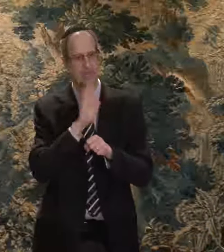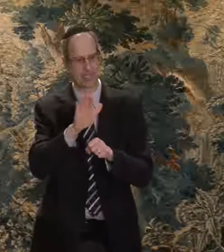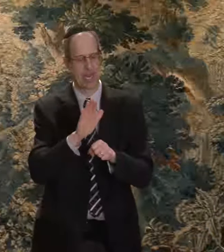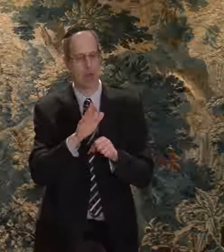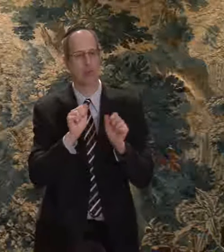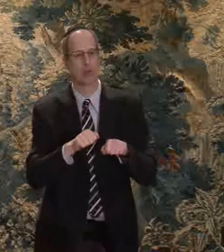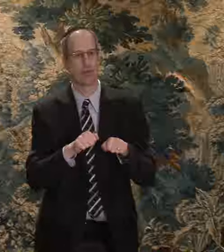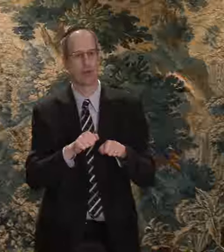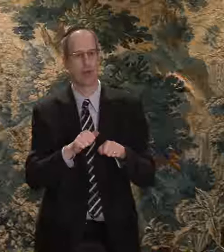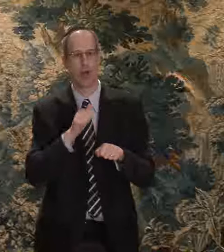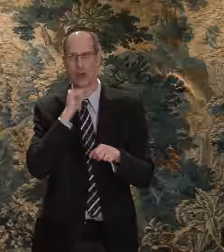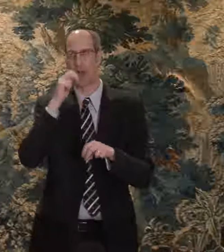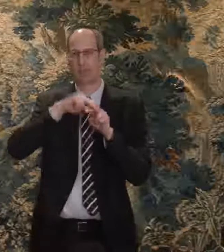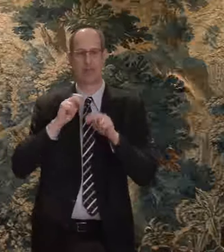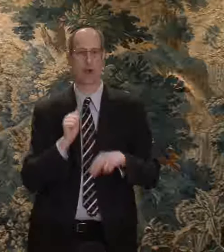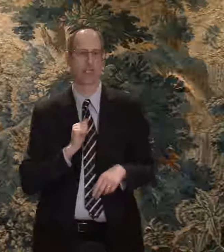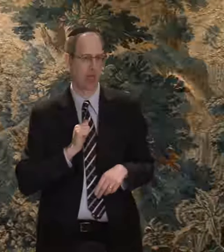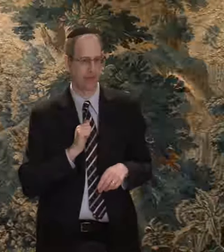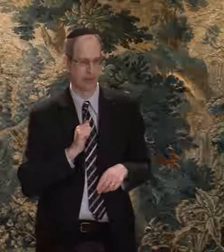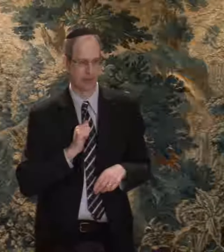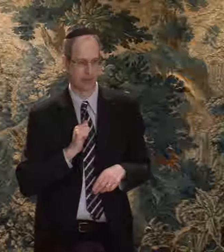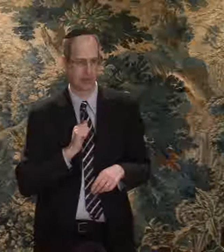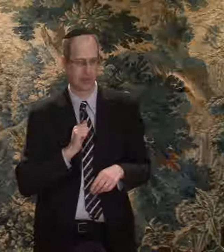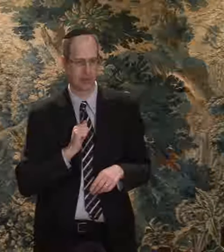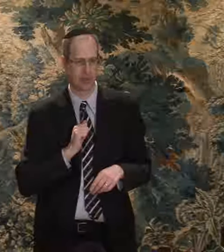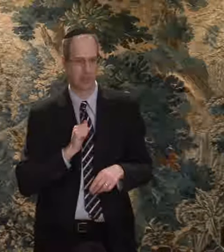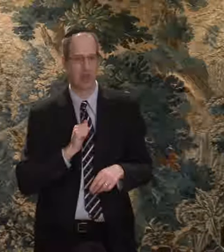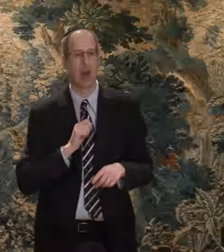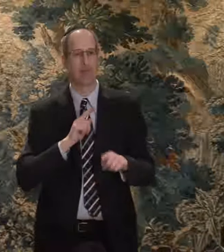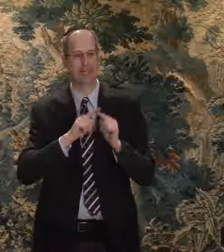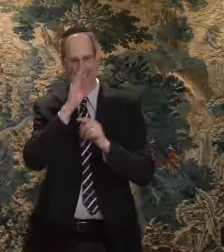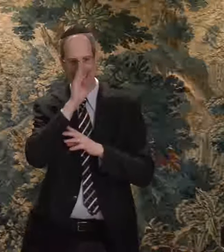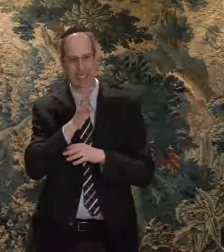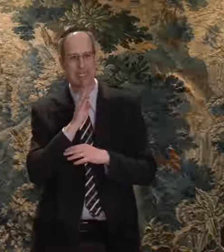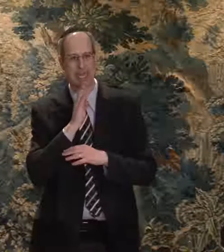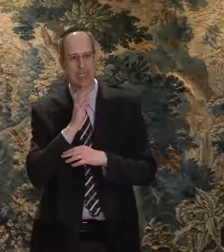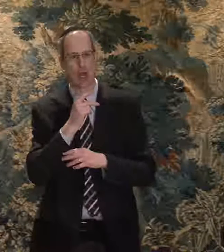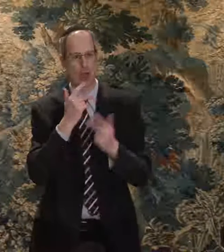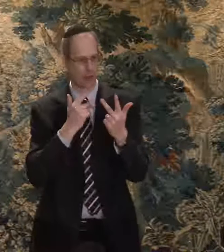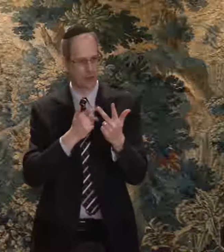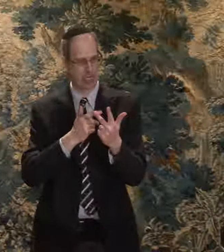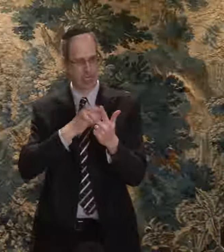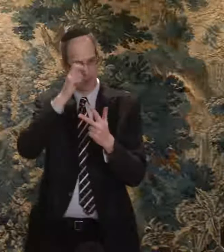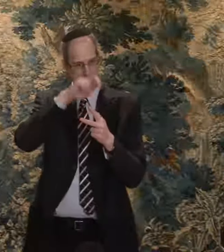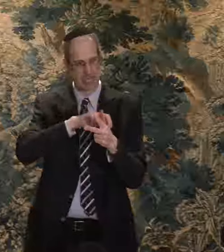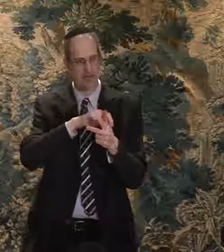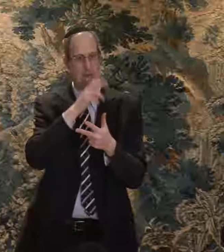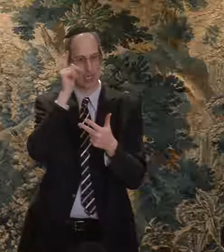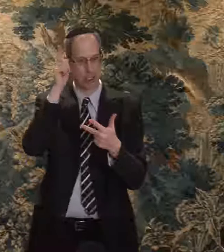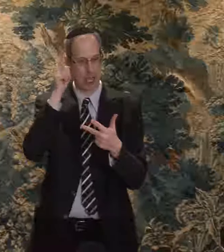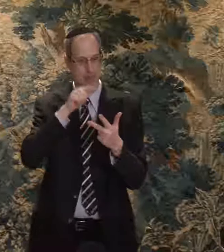because we don't believe in ourselves that's it Gossett Sadiq says there's three things you have to believe in you have to believe in our shell you have to